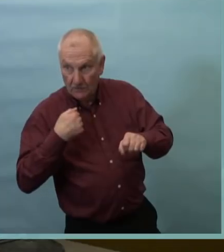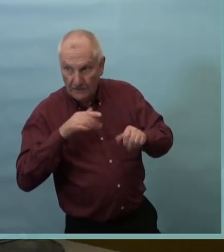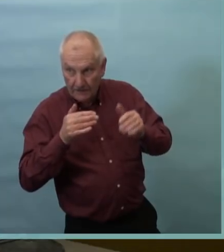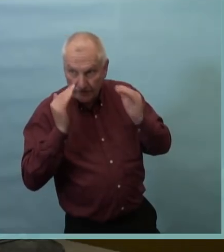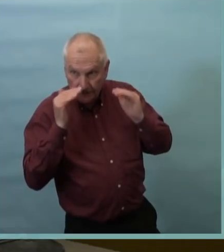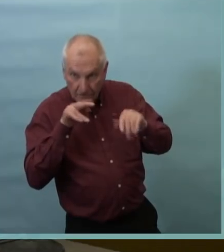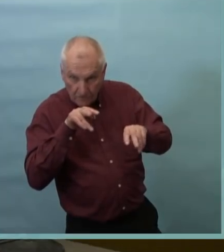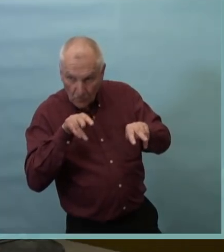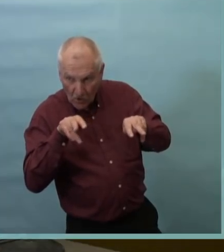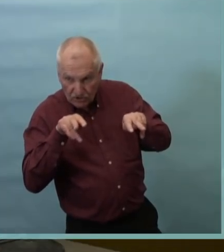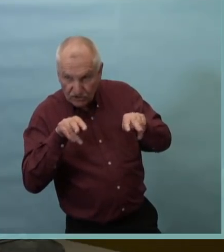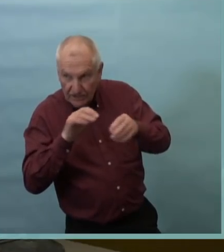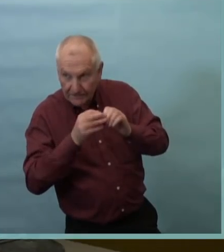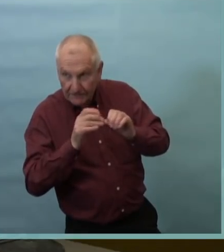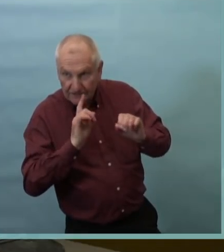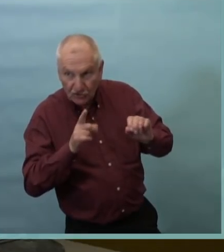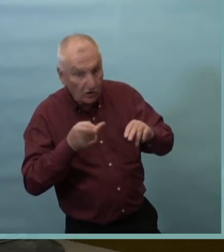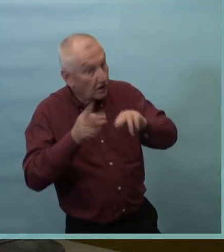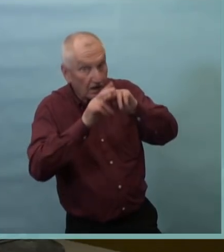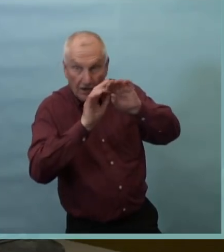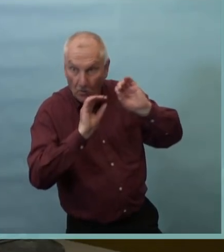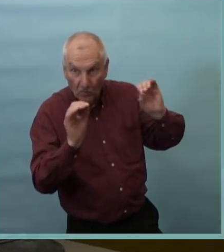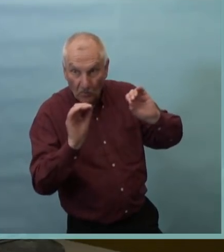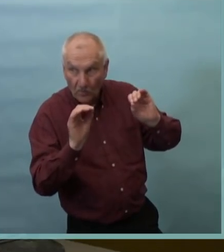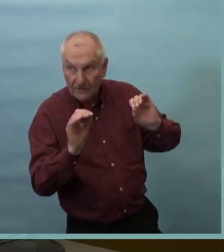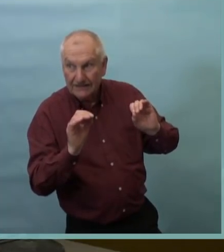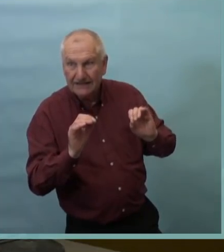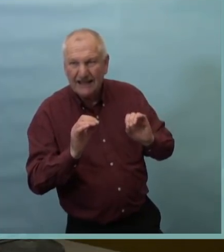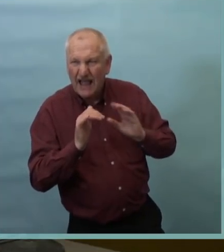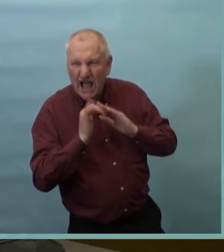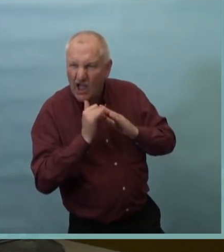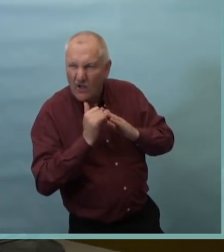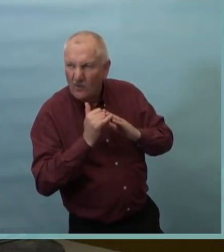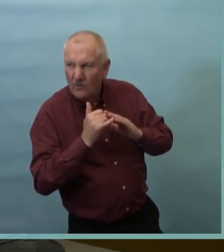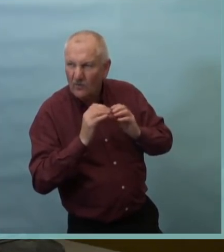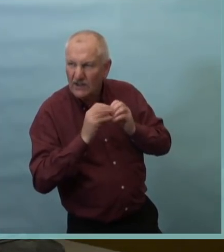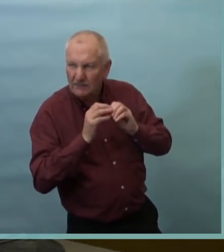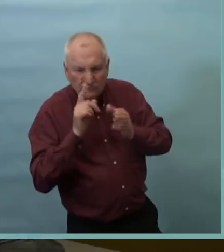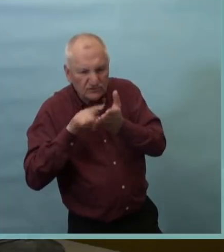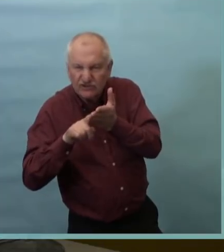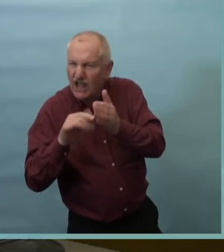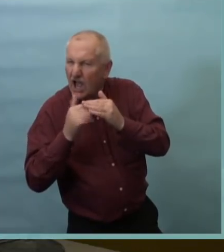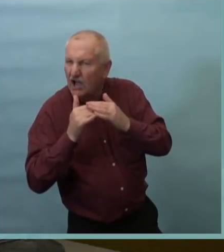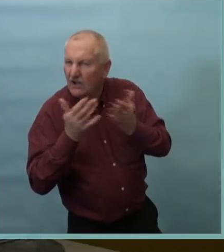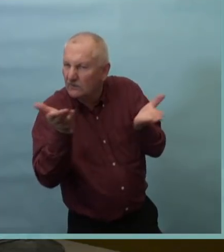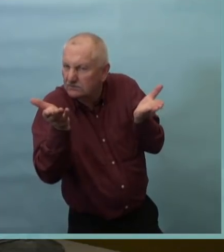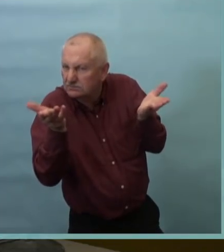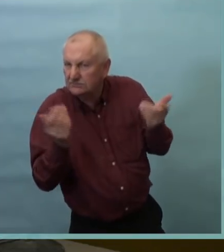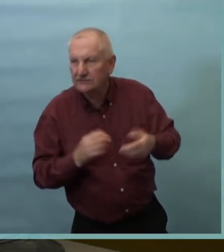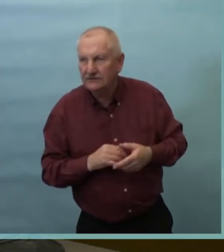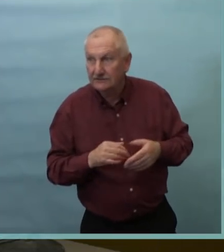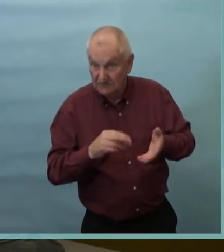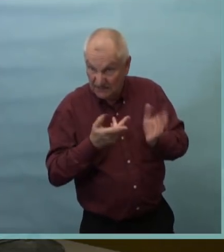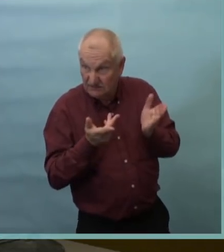I'm just wondering about testing and contact tracing if people if businesses will be required to check people temperatures before the end or just what